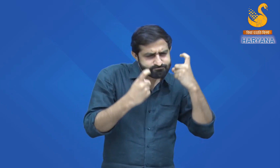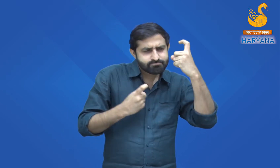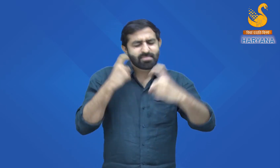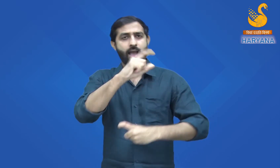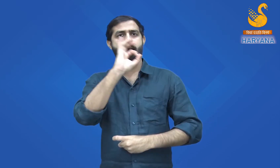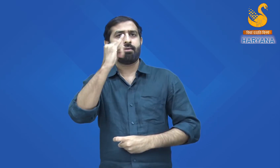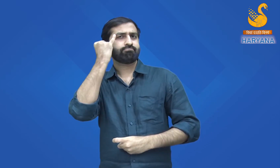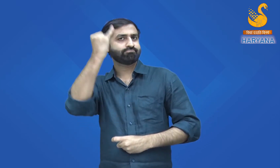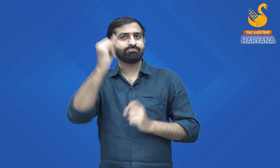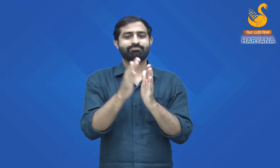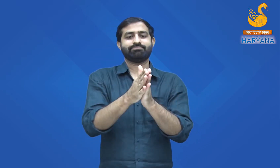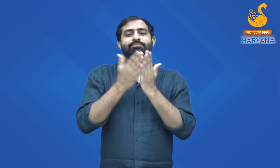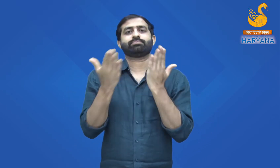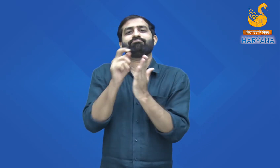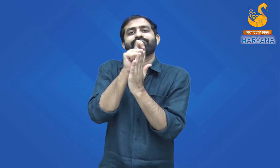Then through literature and art